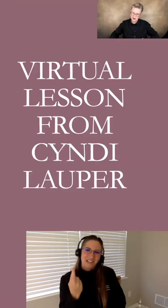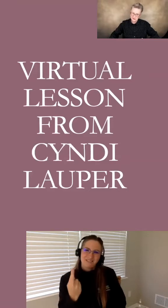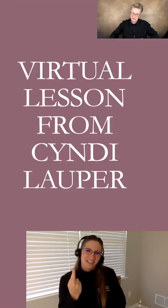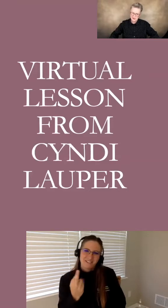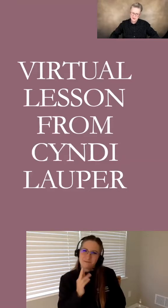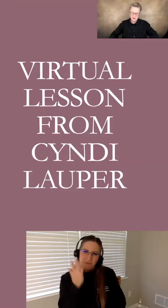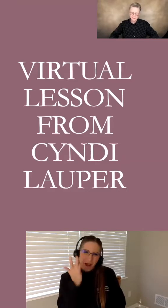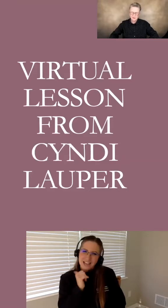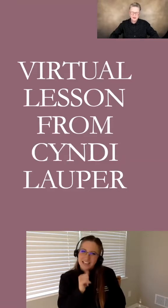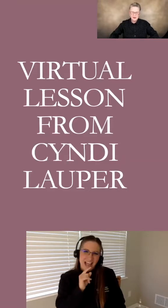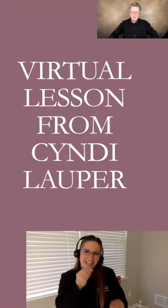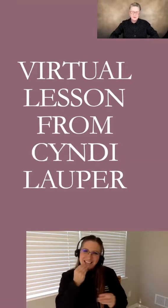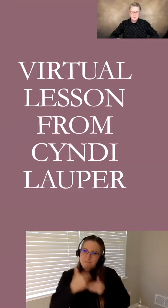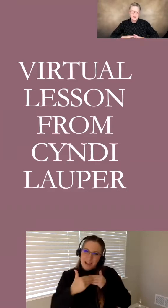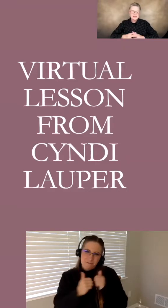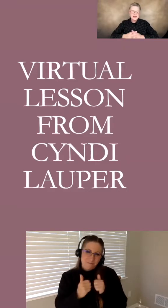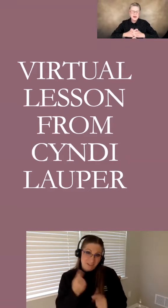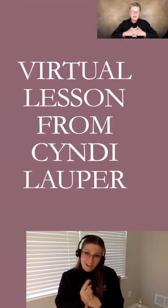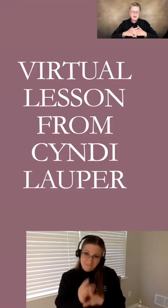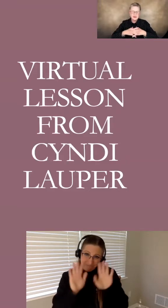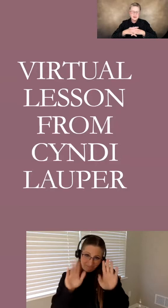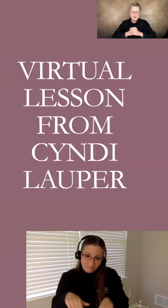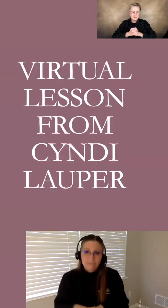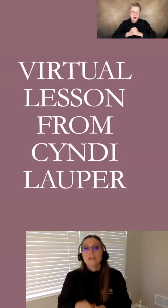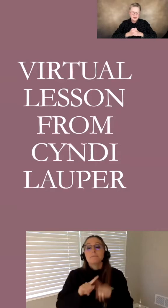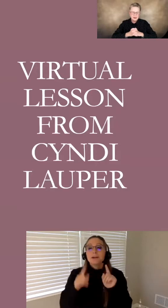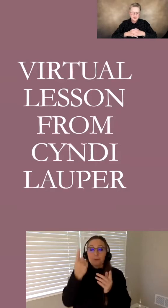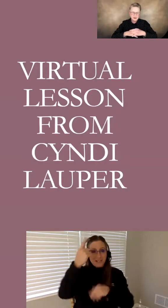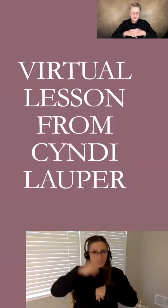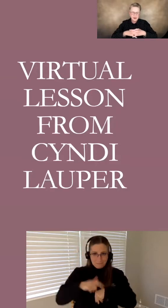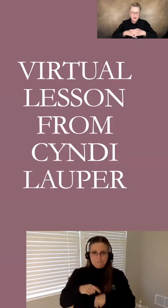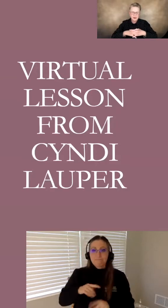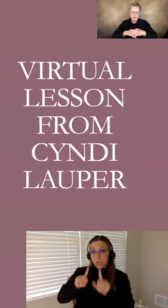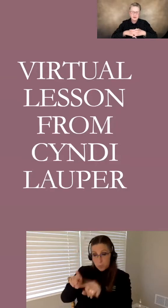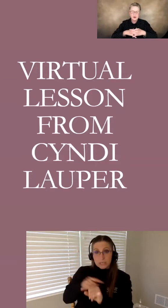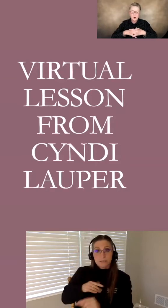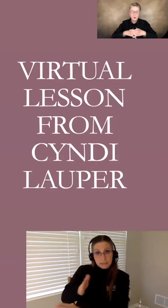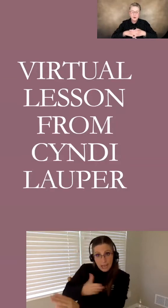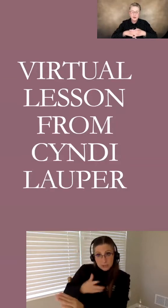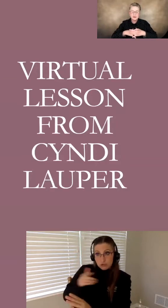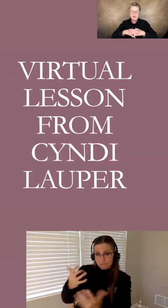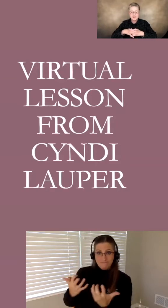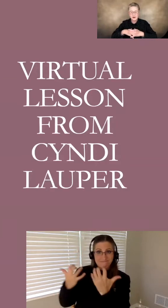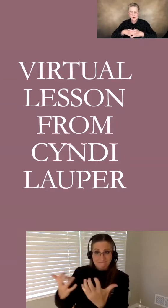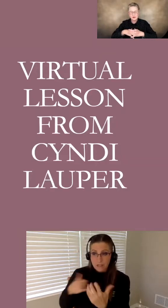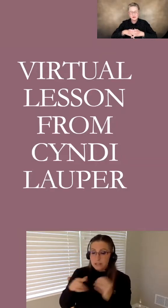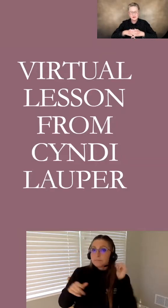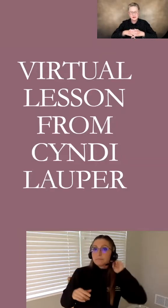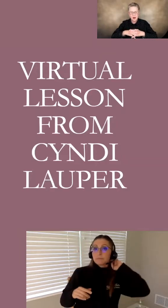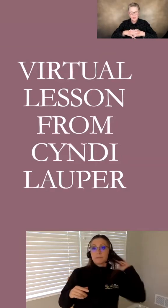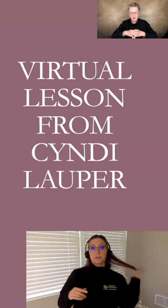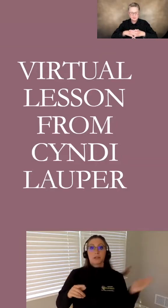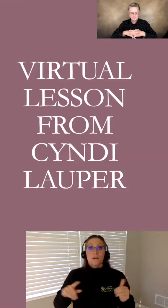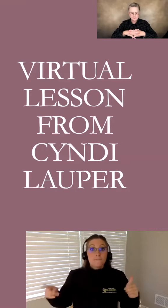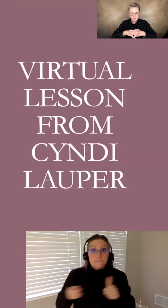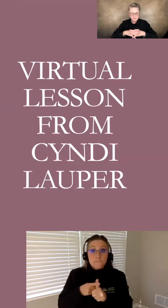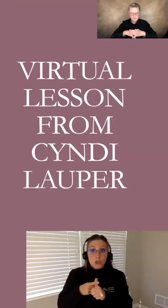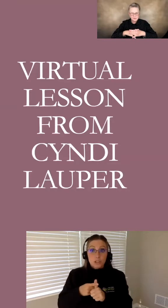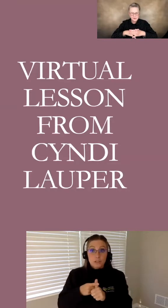with me right, so, but I was at Cher's concert and the opening singer was Cyndi Lauper